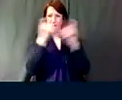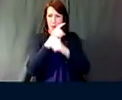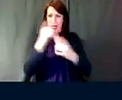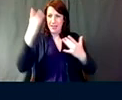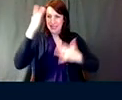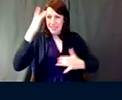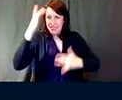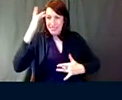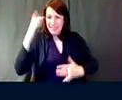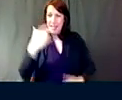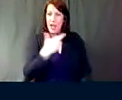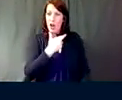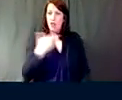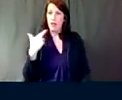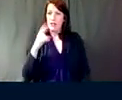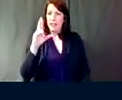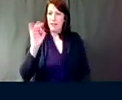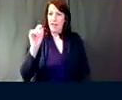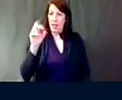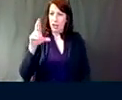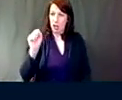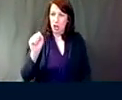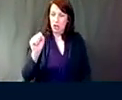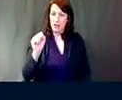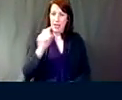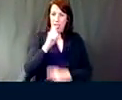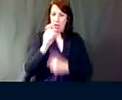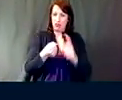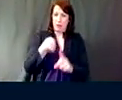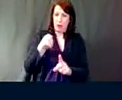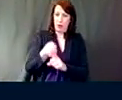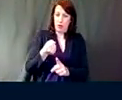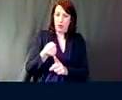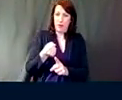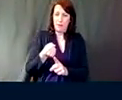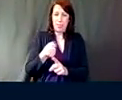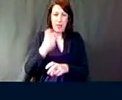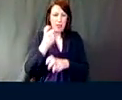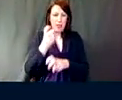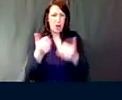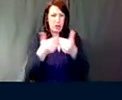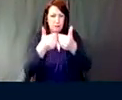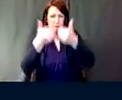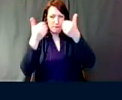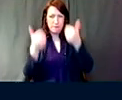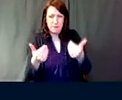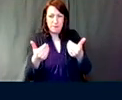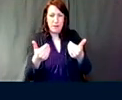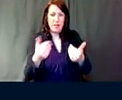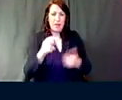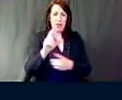THINK ABOUT COMPLEX DISEASES AND THE RISK FACTORS, AND CONTRIBUTORS, IT'S VERY HARD TO TEASE APART THOSE TWO WHEN YOU